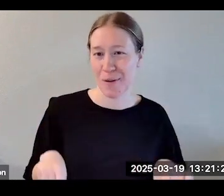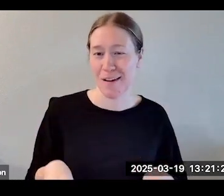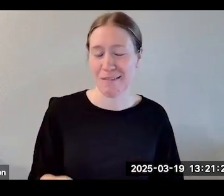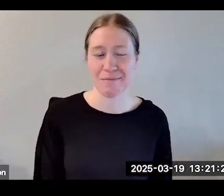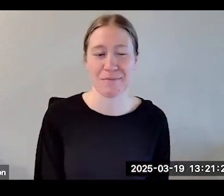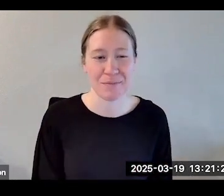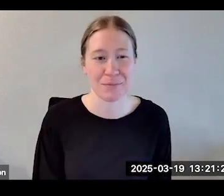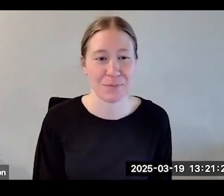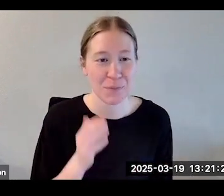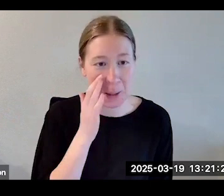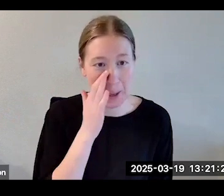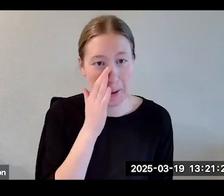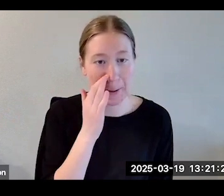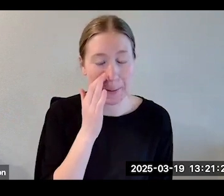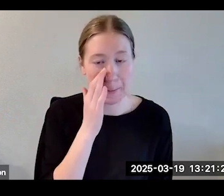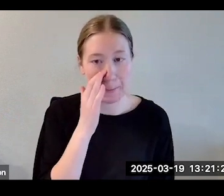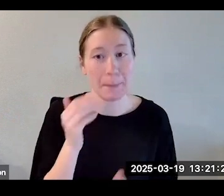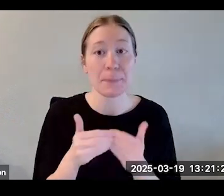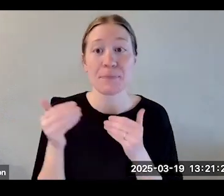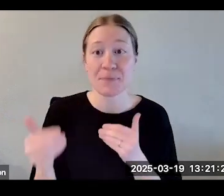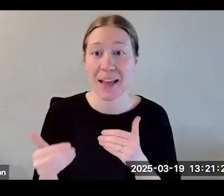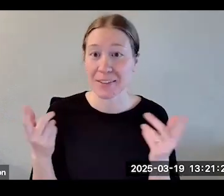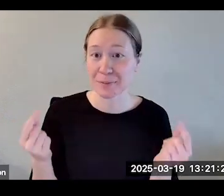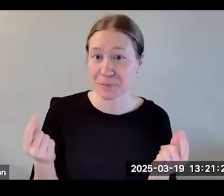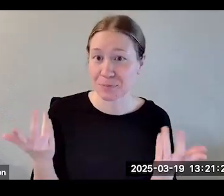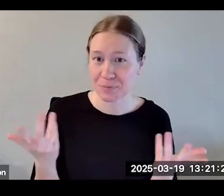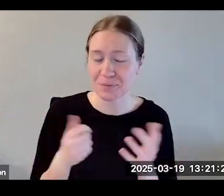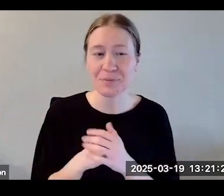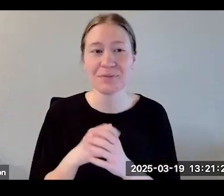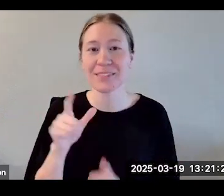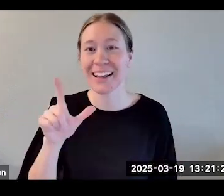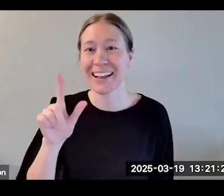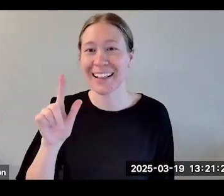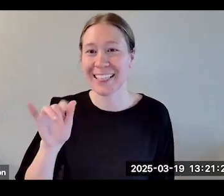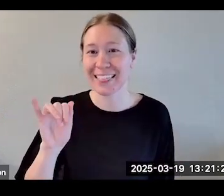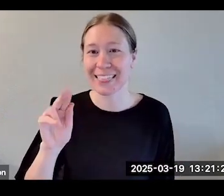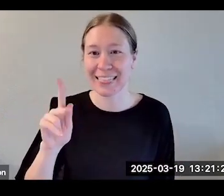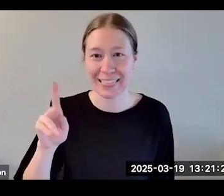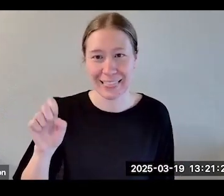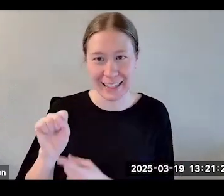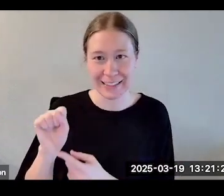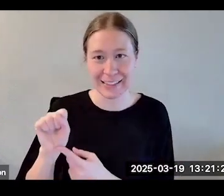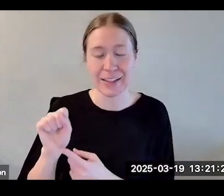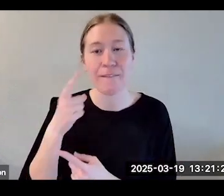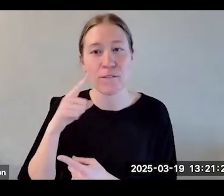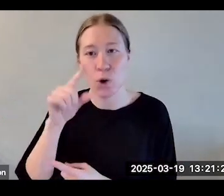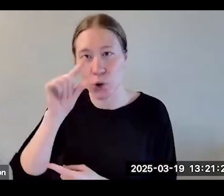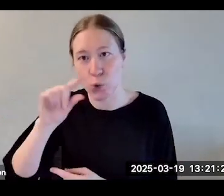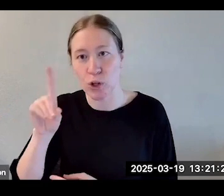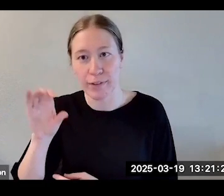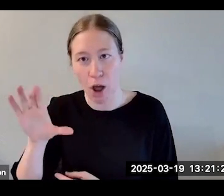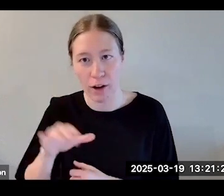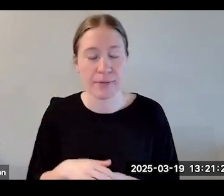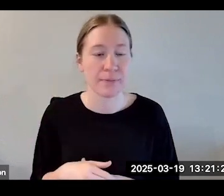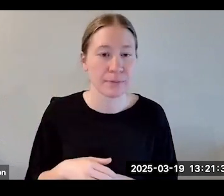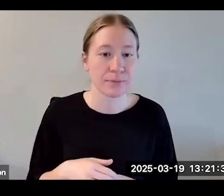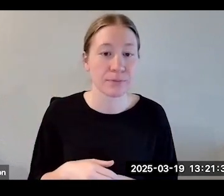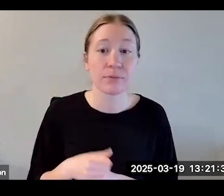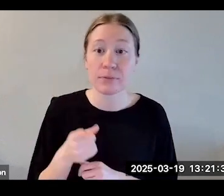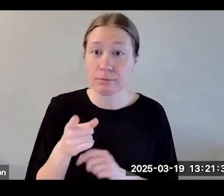So next up is links in Google Docs. So if you want to update your text to add a link,